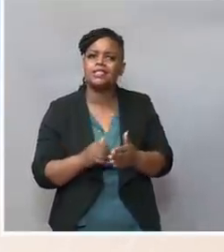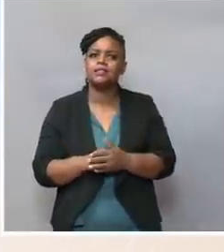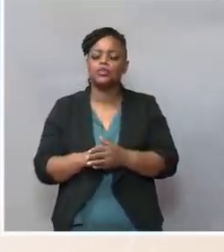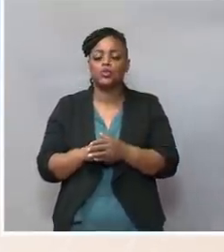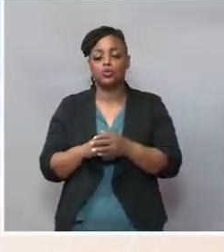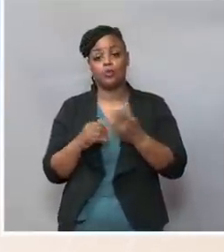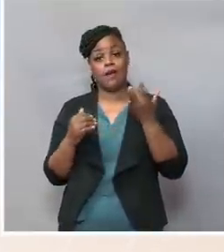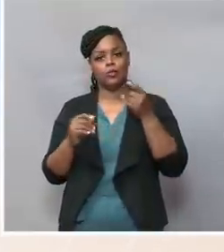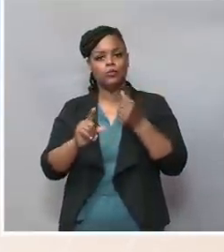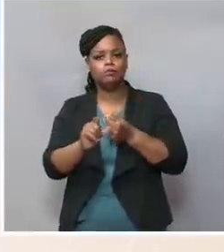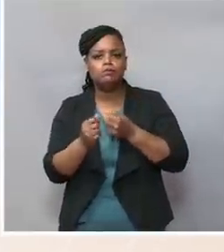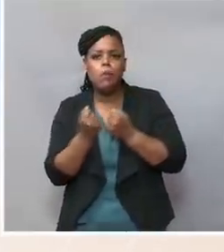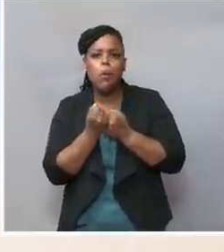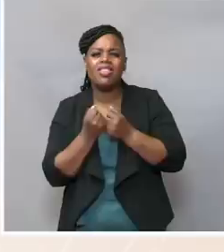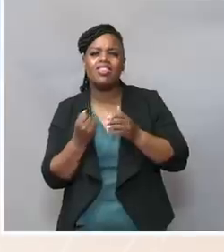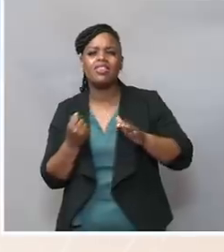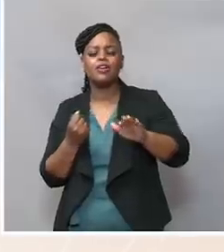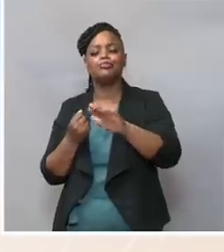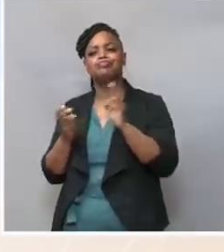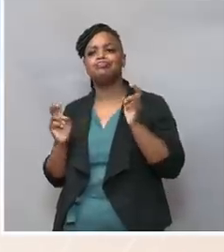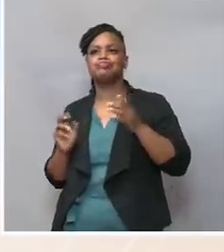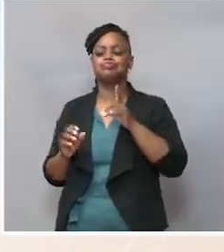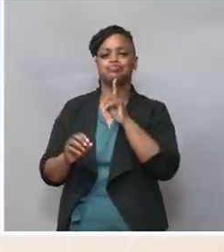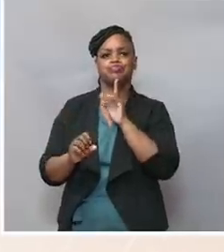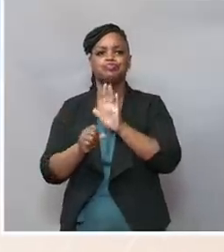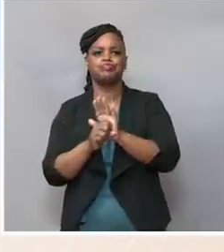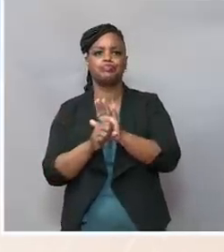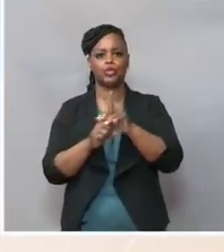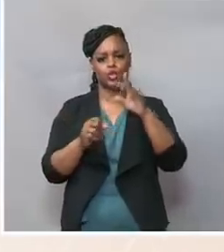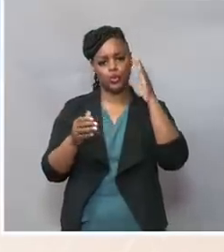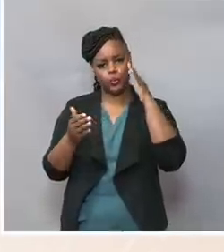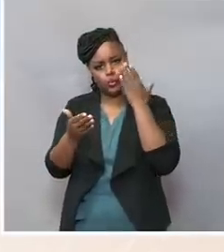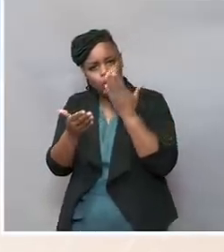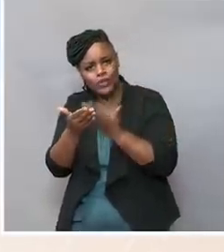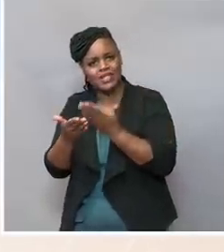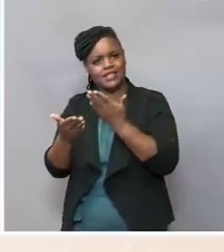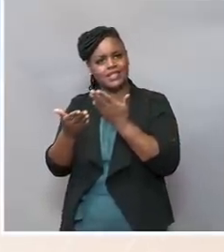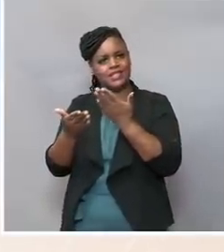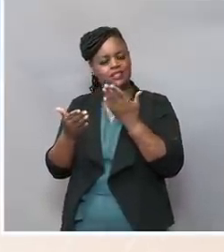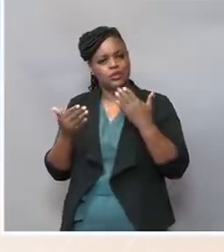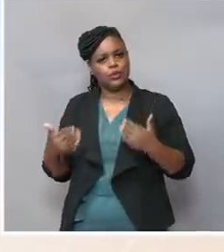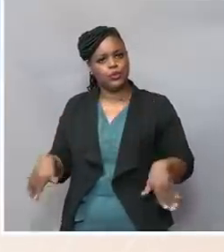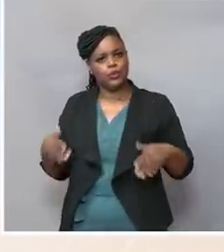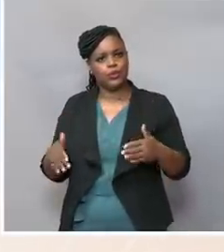to bear witness, to previously silenced histories, study their impacts